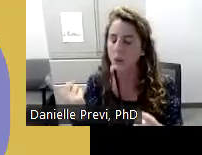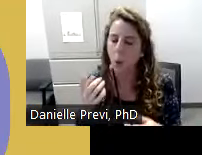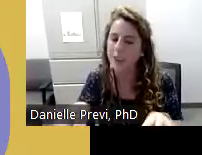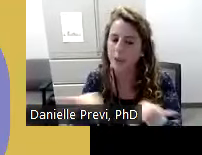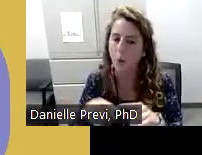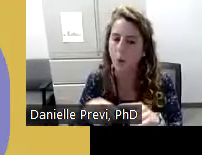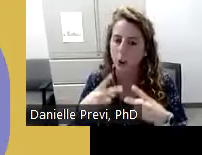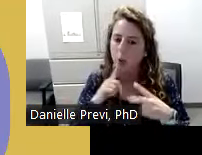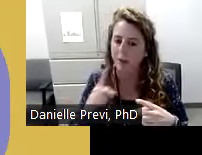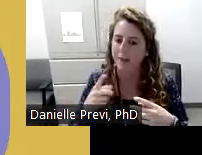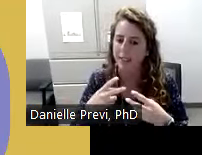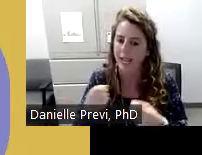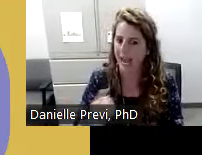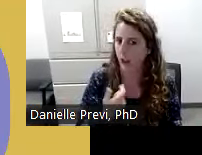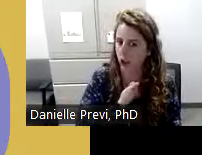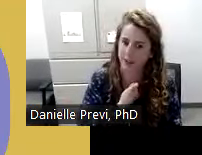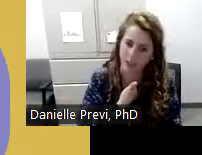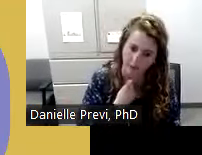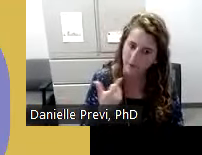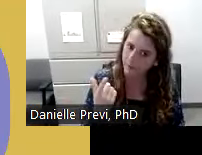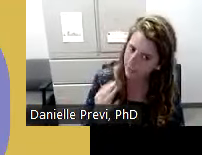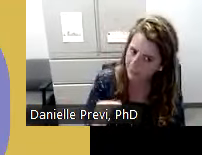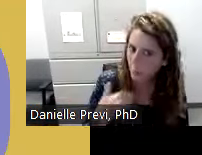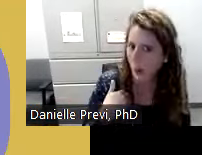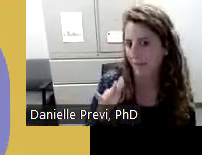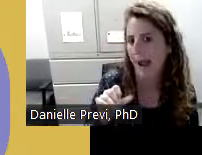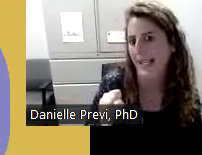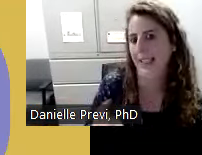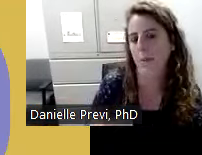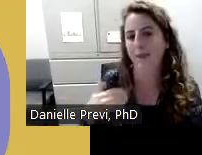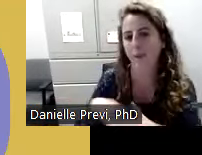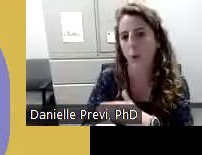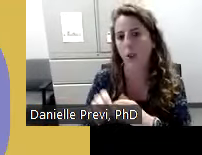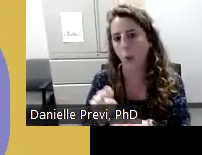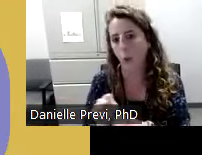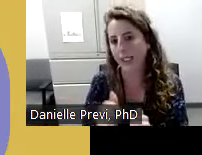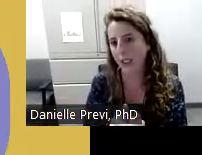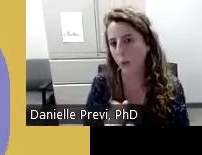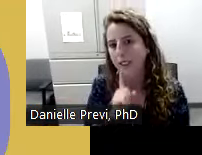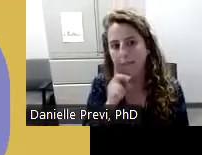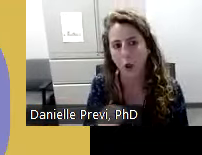and it's very much dependent on where you are in that moment. And it's very